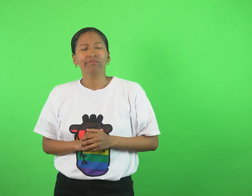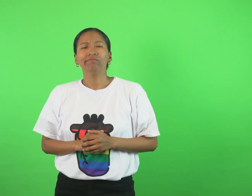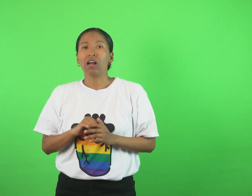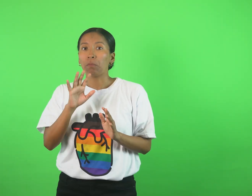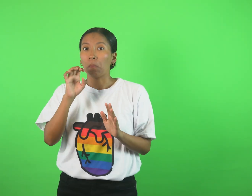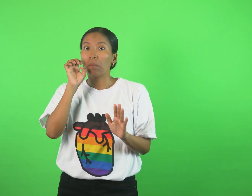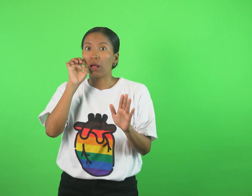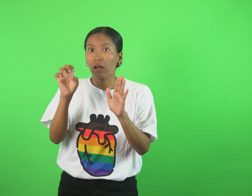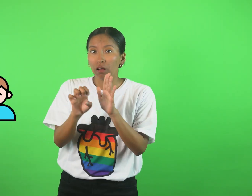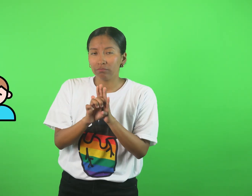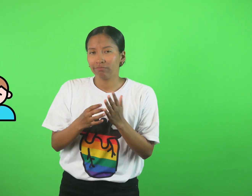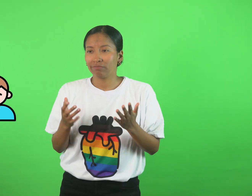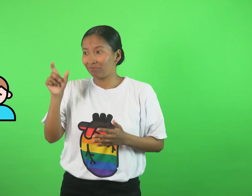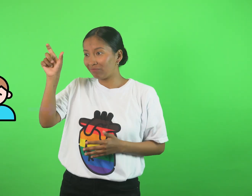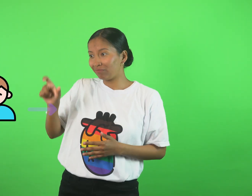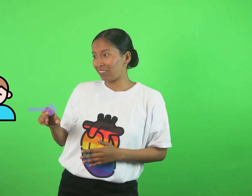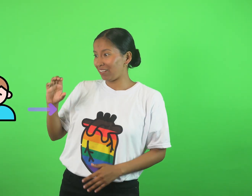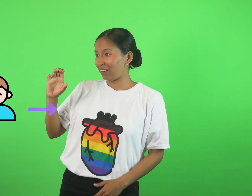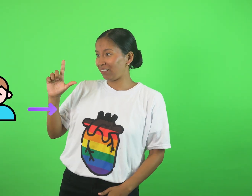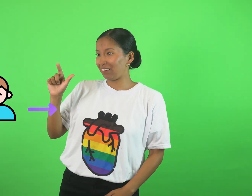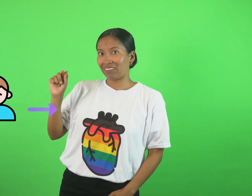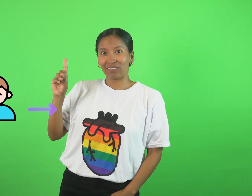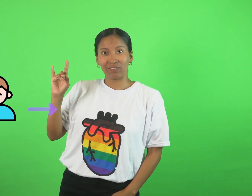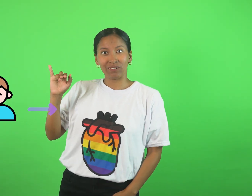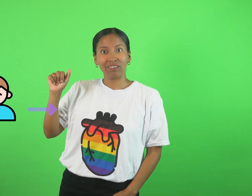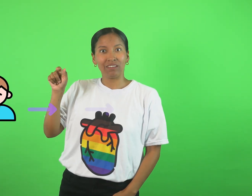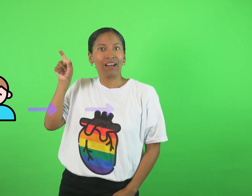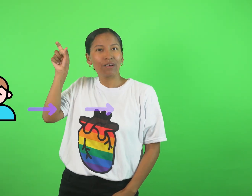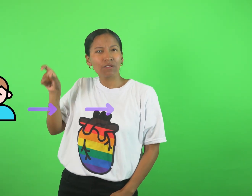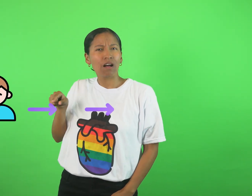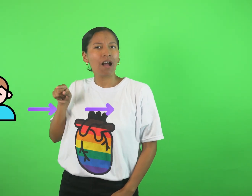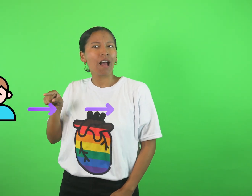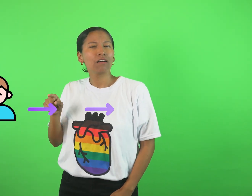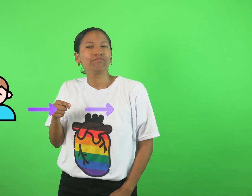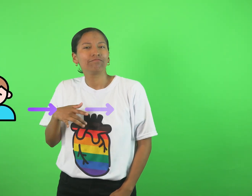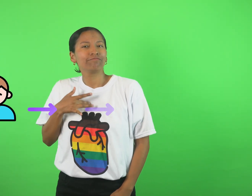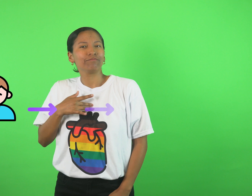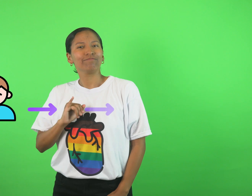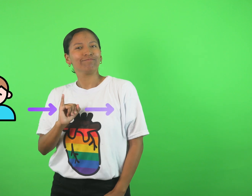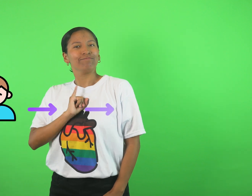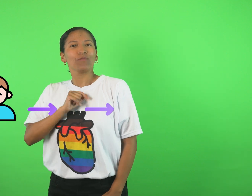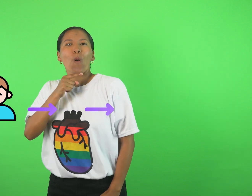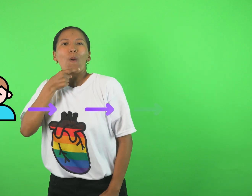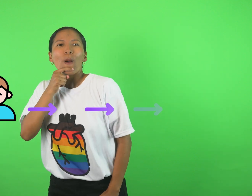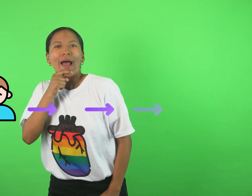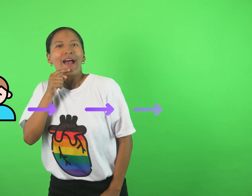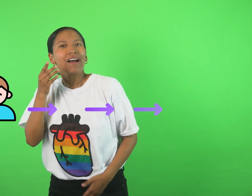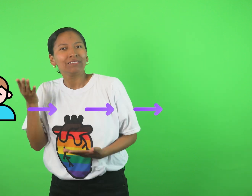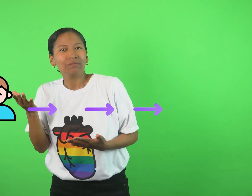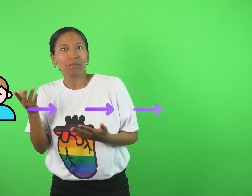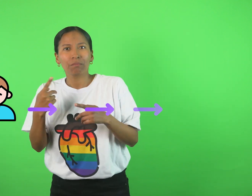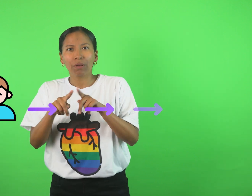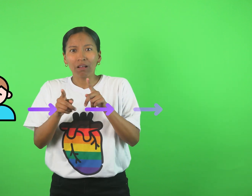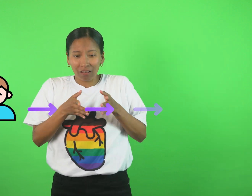For example, Claudia. whose female identity does not match